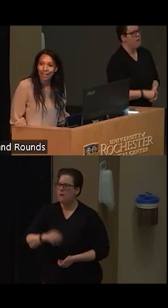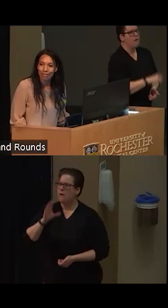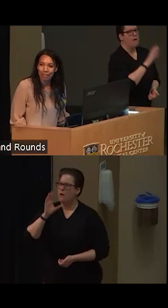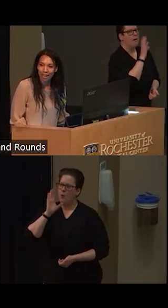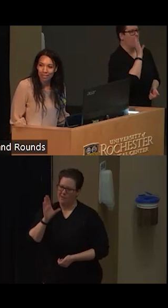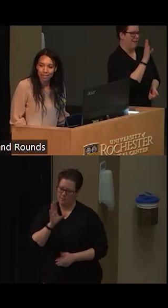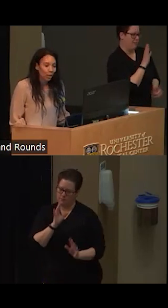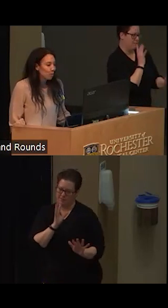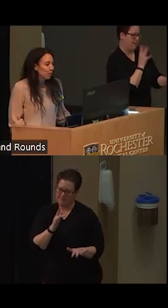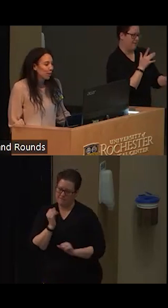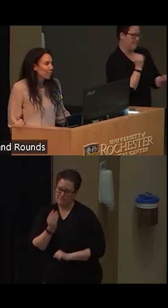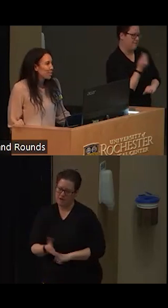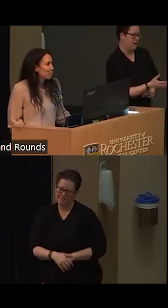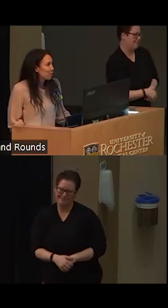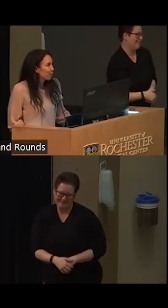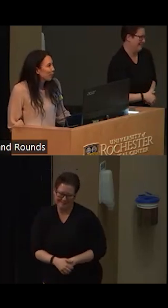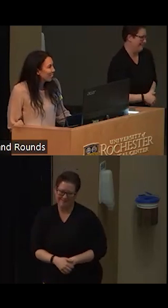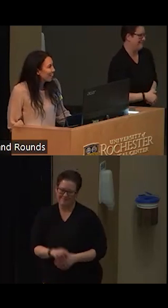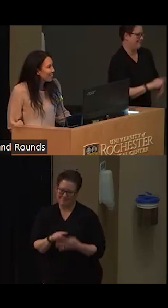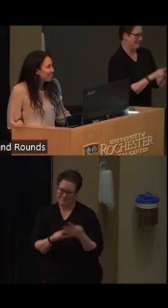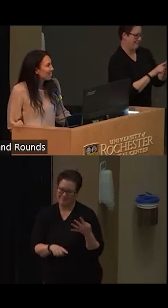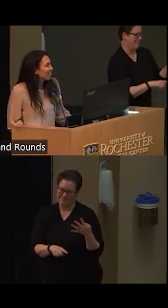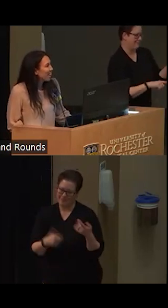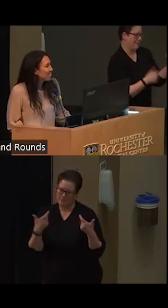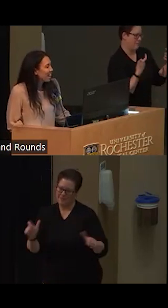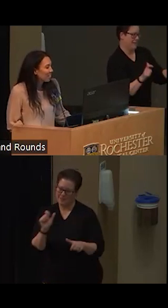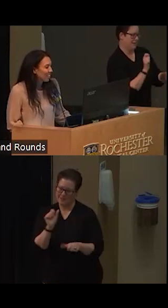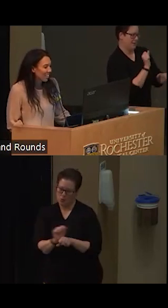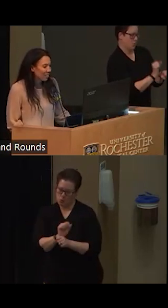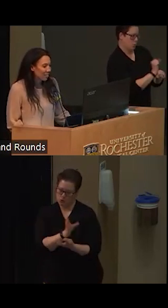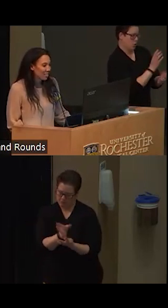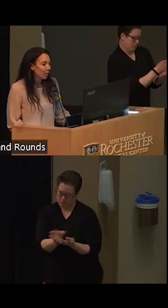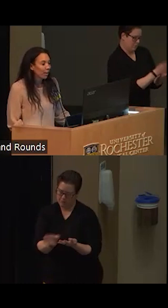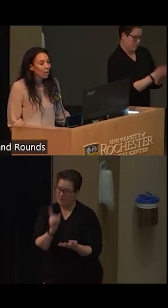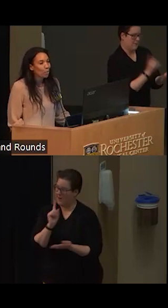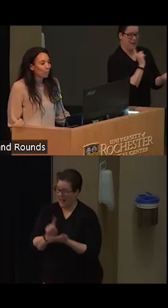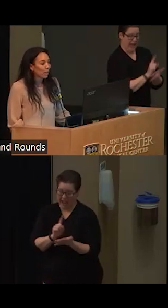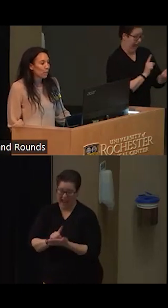kind of fast because they're they're quite large and we only have an hour hour to do it but really